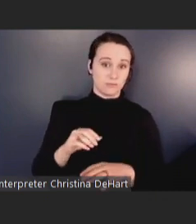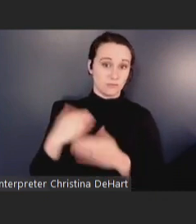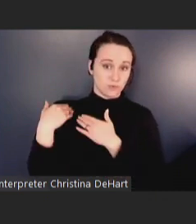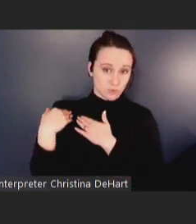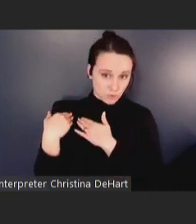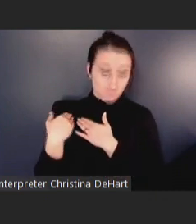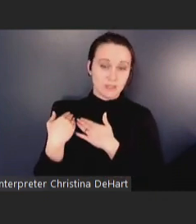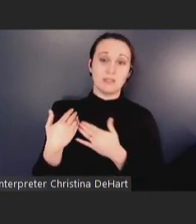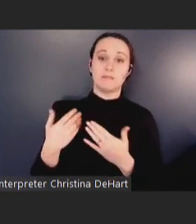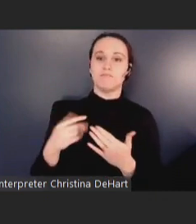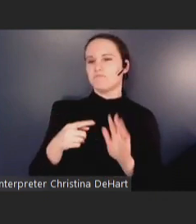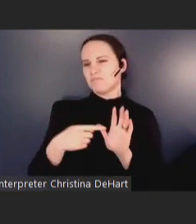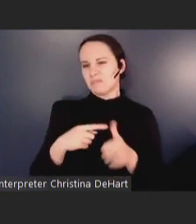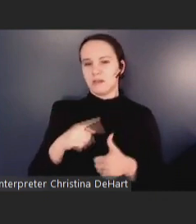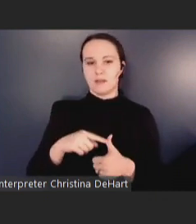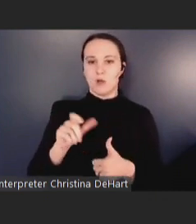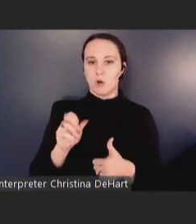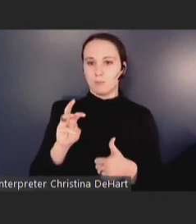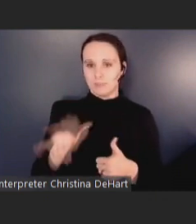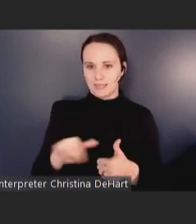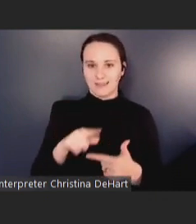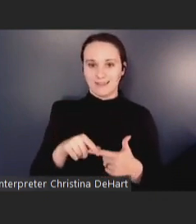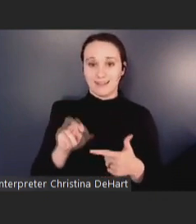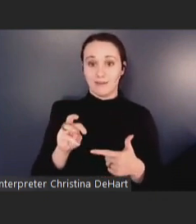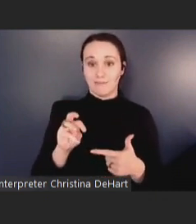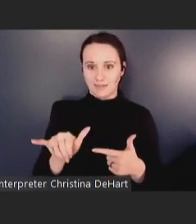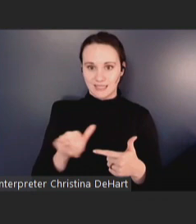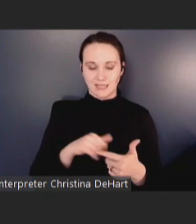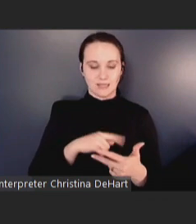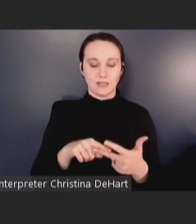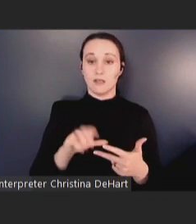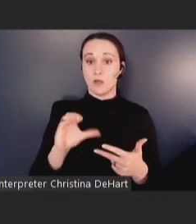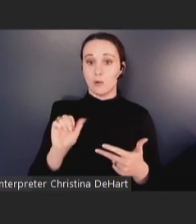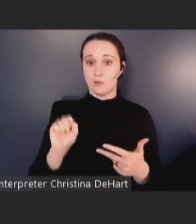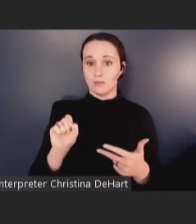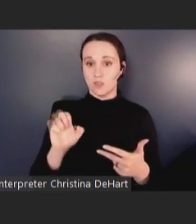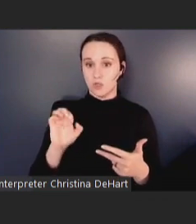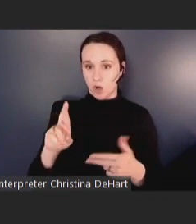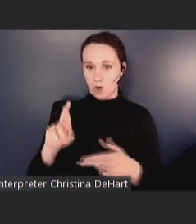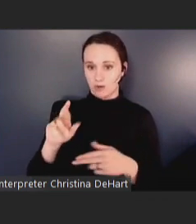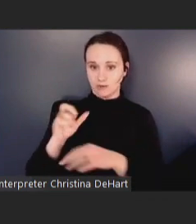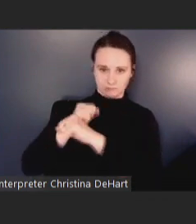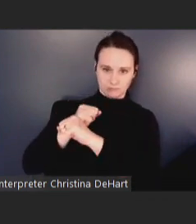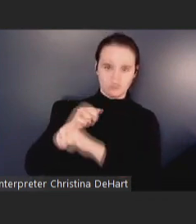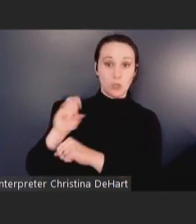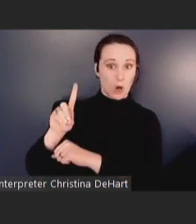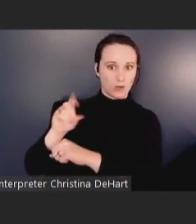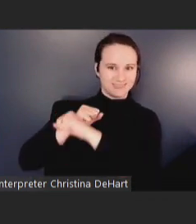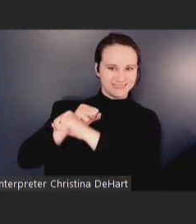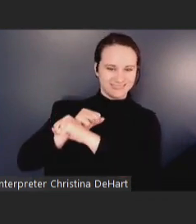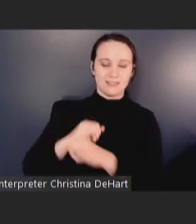Air Force, Marines, and Coast Guard, achieved vaccine compliance rates above the 90 percent